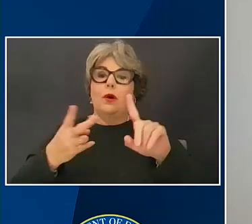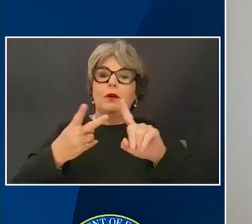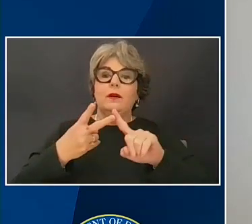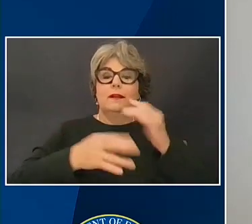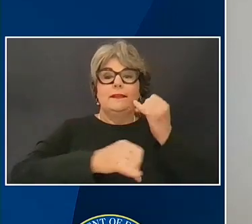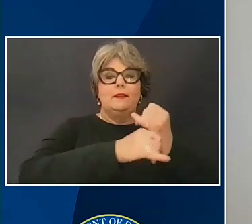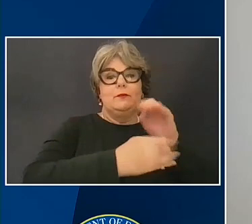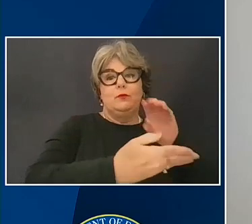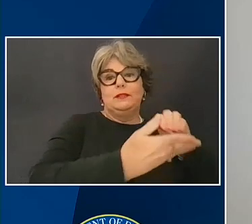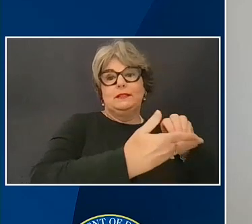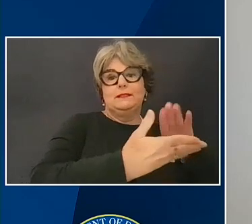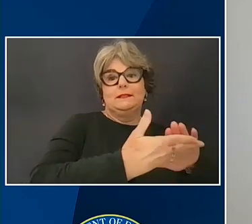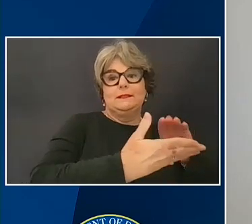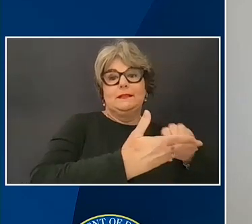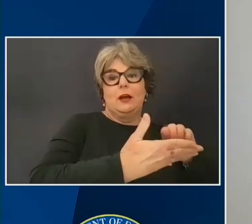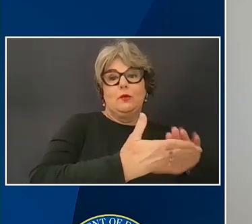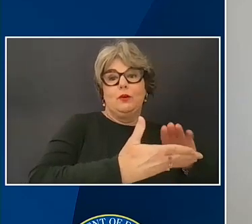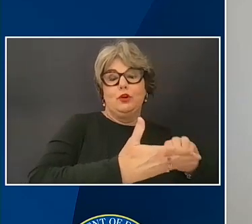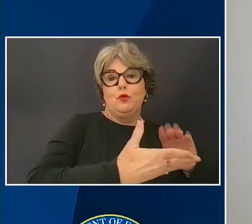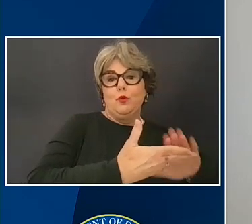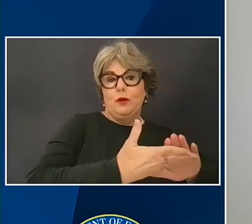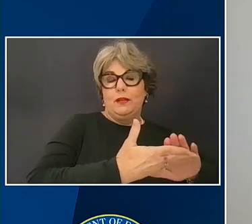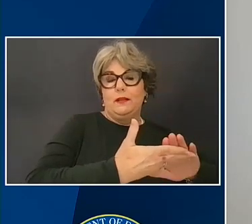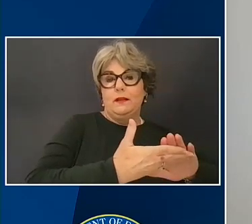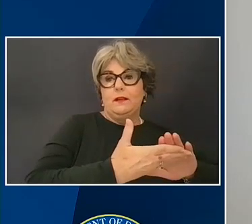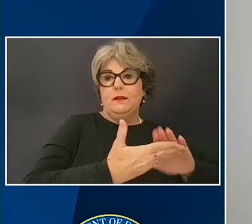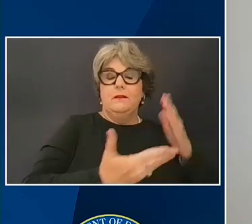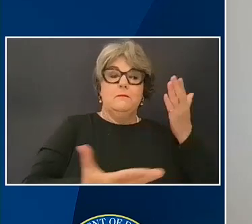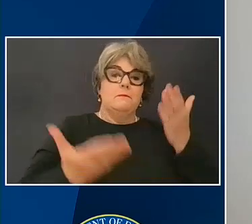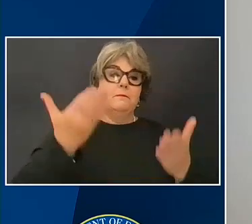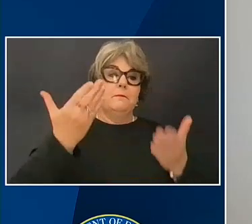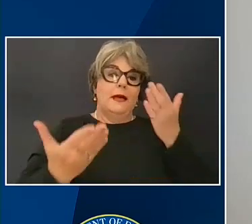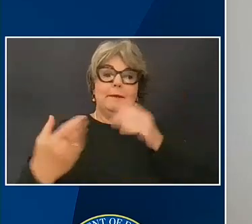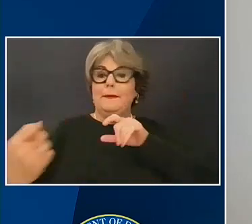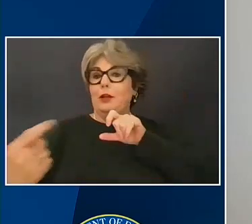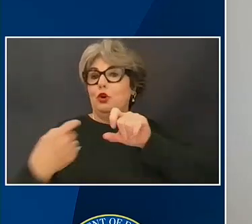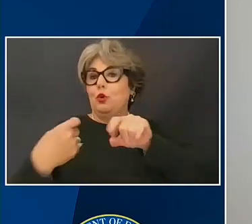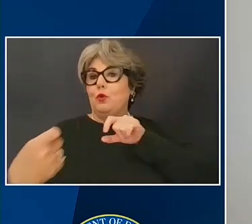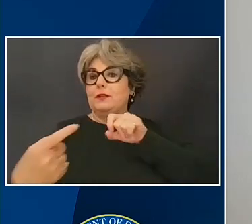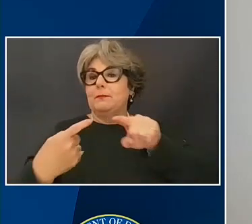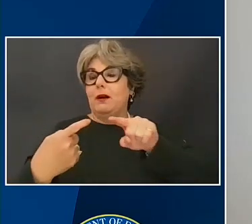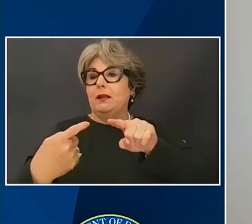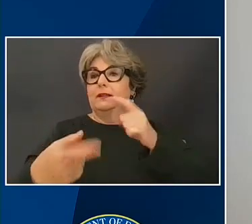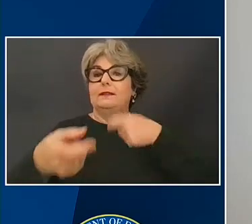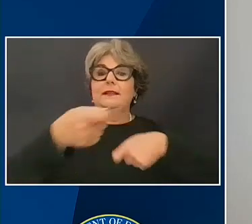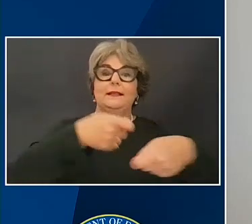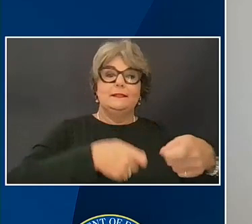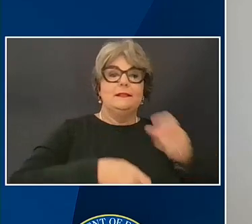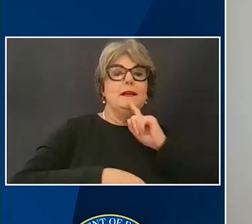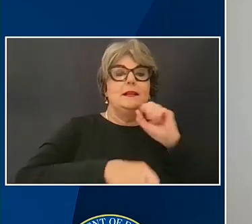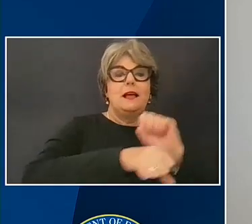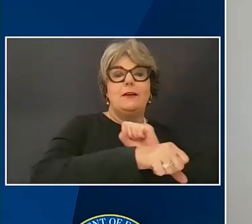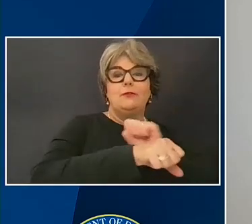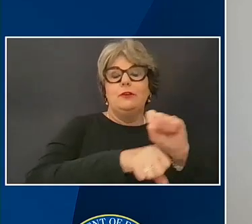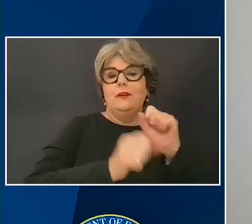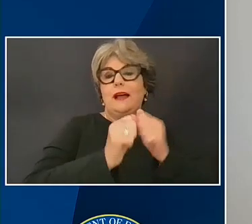interaction. In which case the course might be a correspondence course rather than a distance education course and this